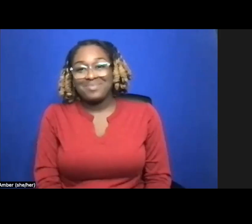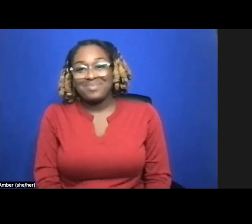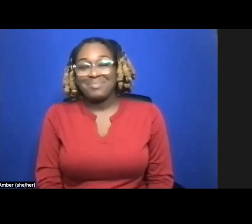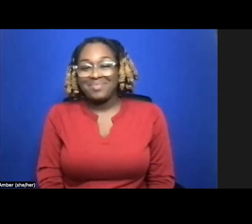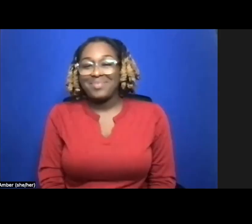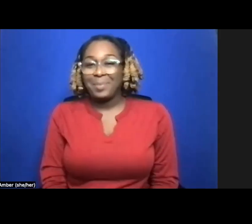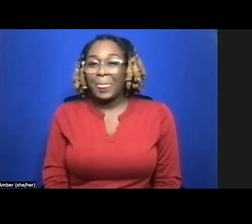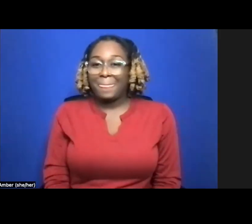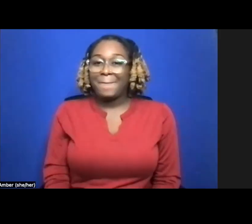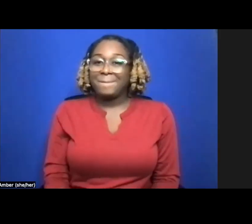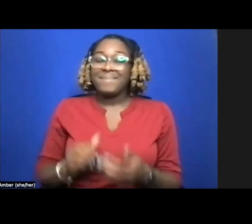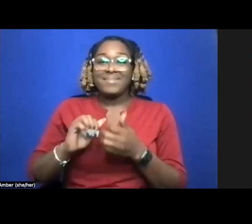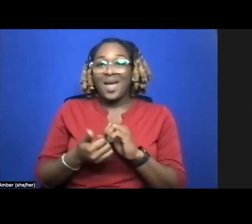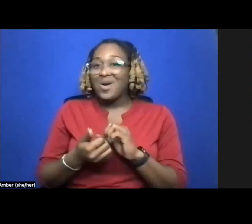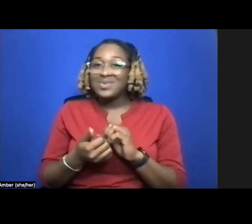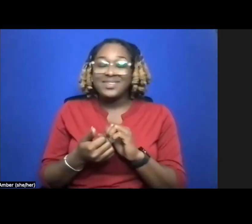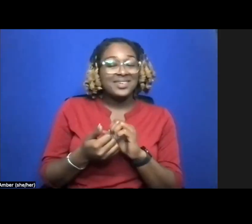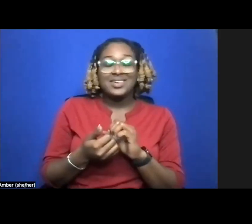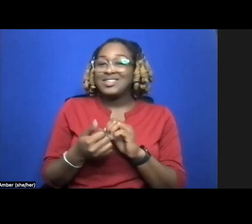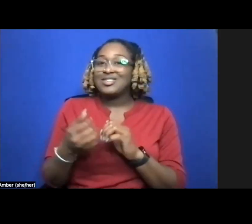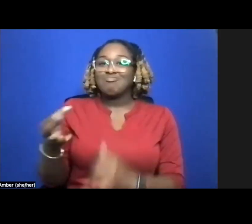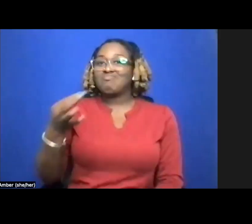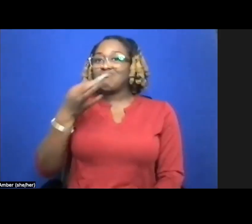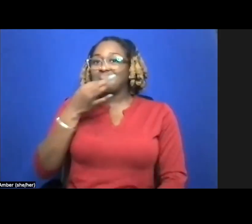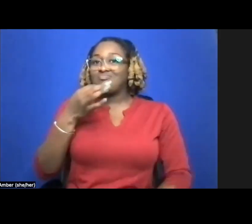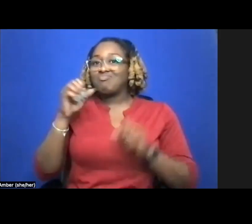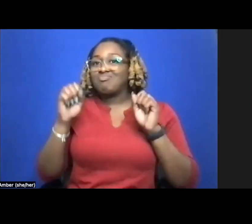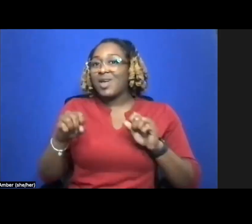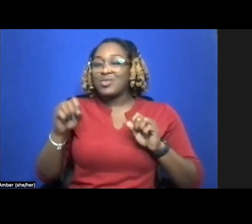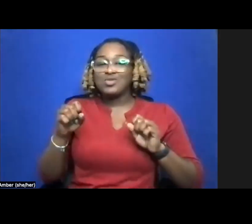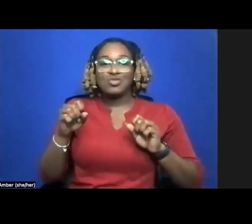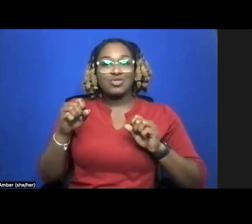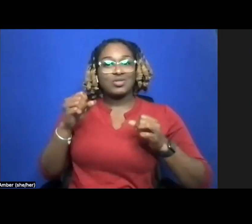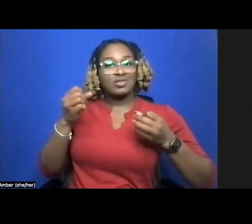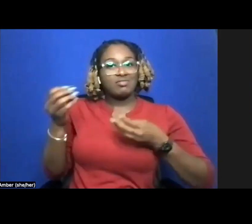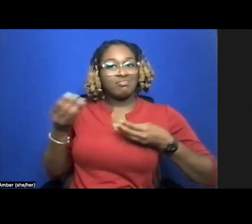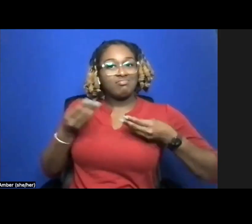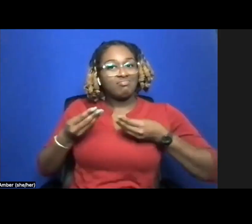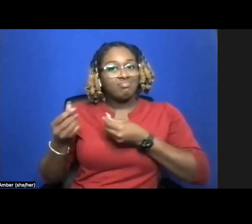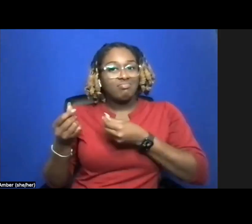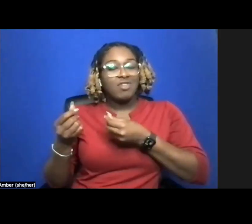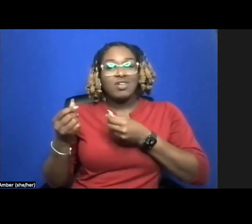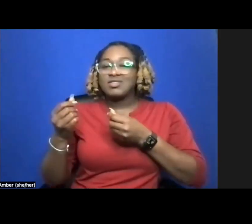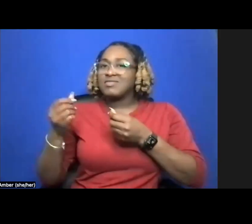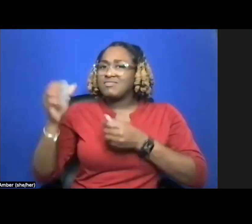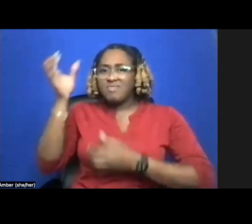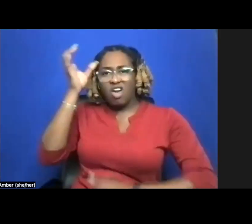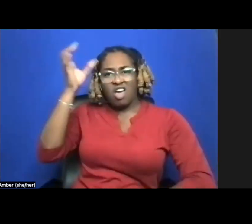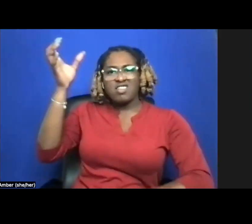so masterfully able to move between these massive concepts and then just some really specific